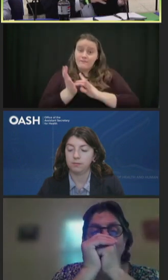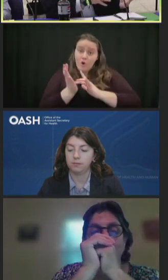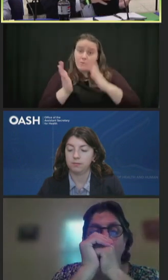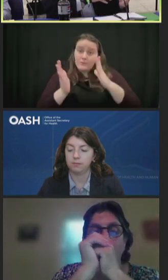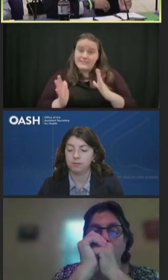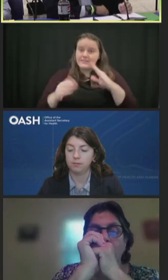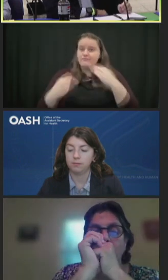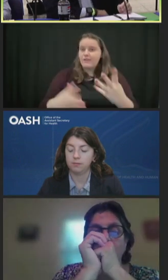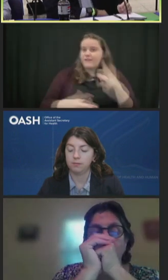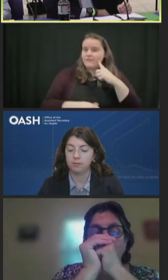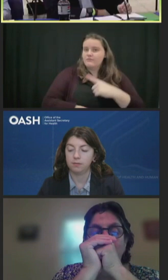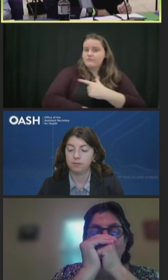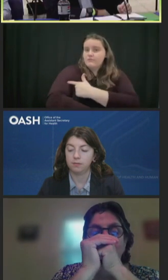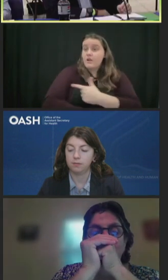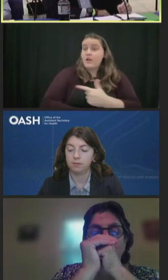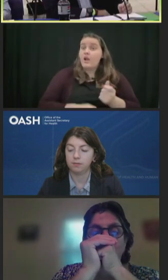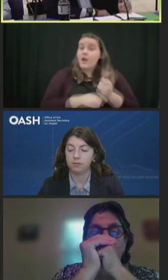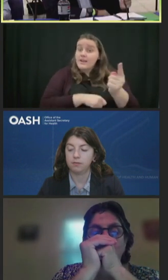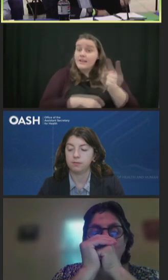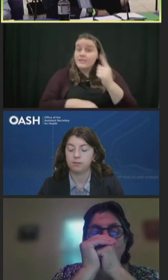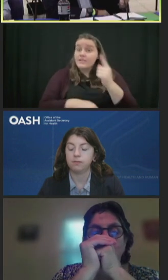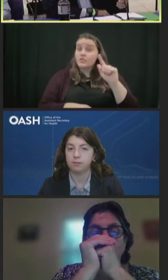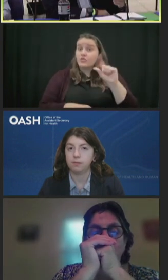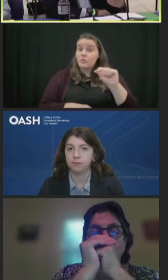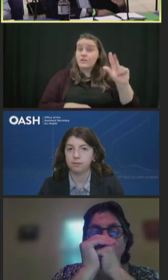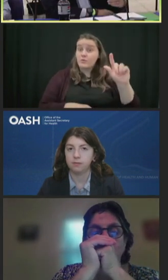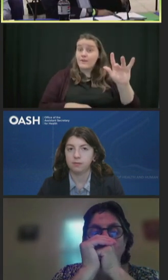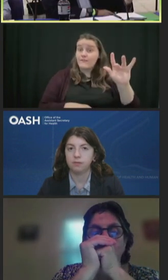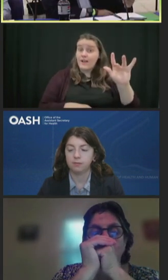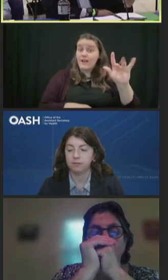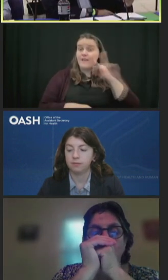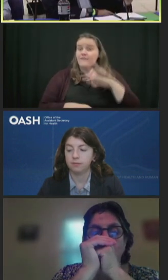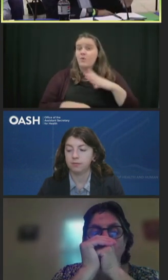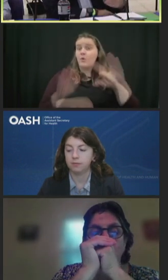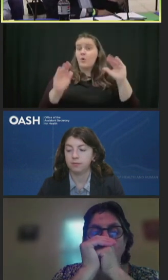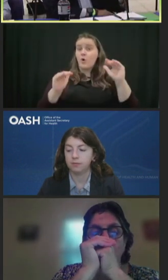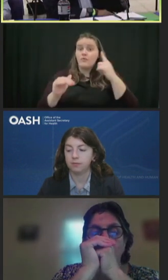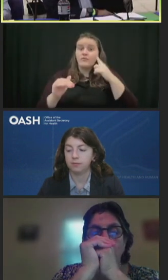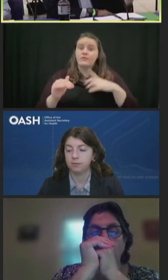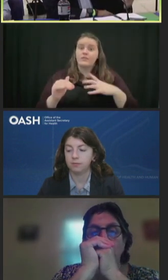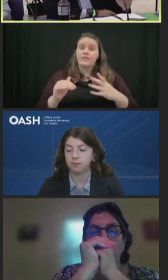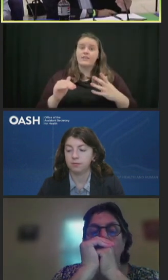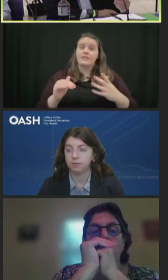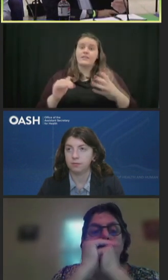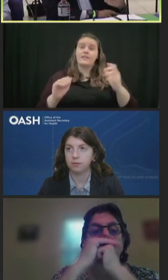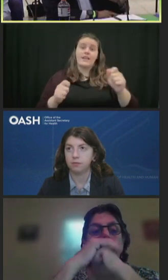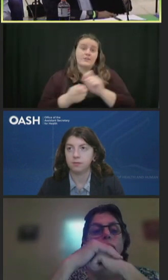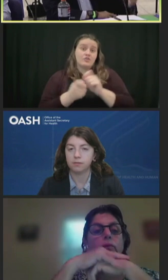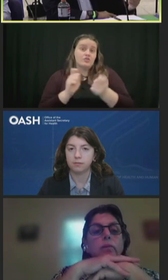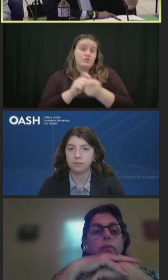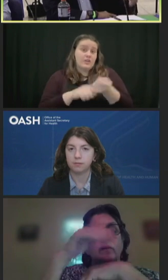coming that will allow pharmacists to actually -- Medicare Part B -- administer hepatitis B